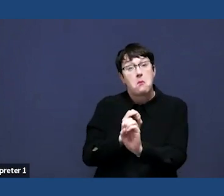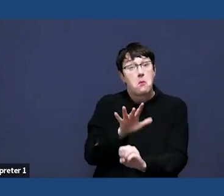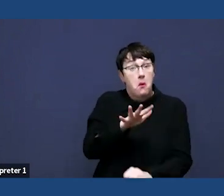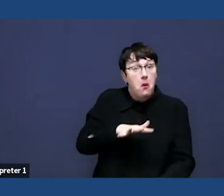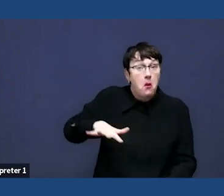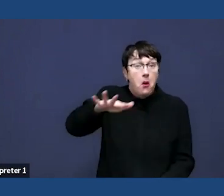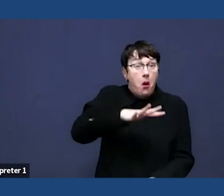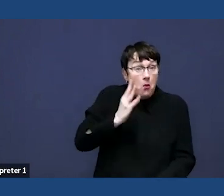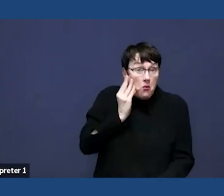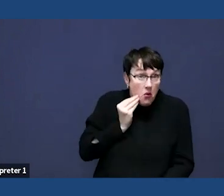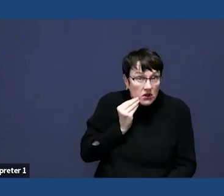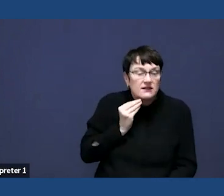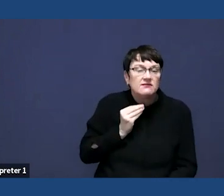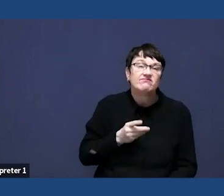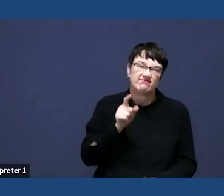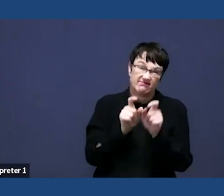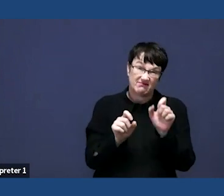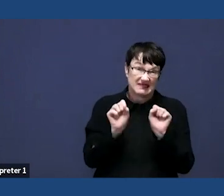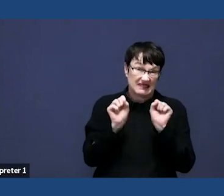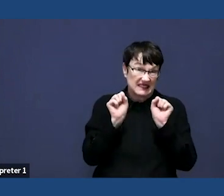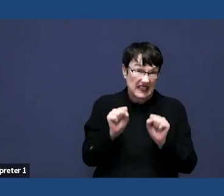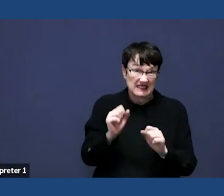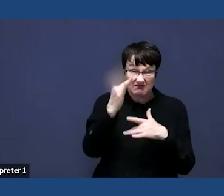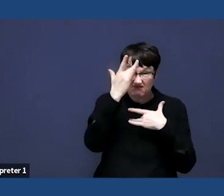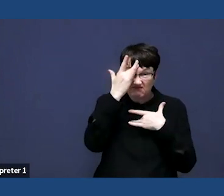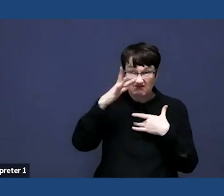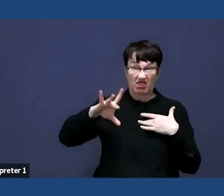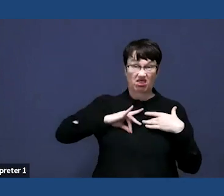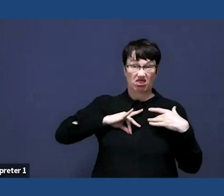But with exceptions such as the work that's been done in Singapore, we just don't see